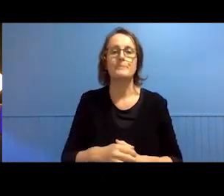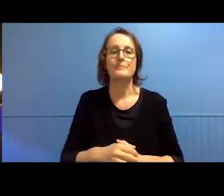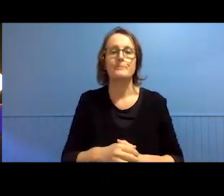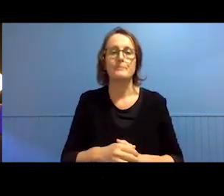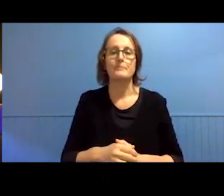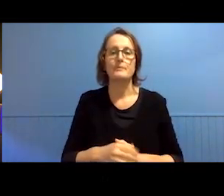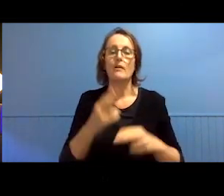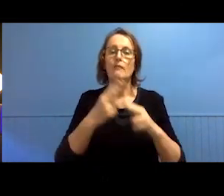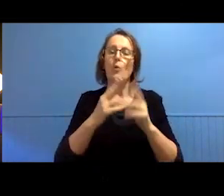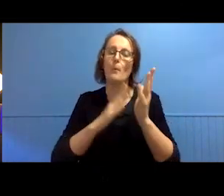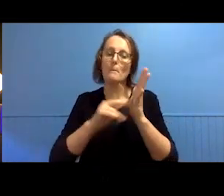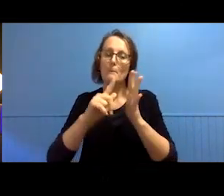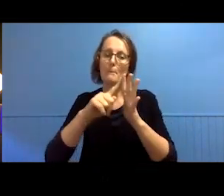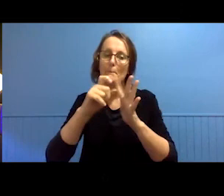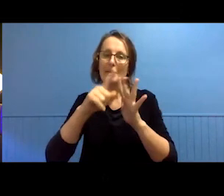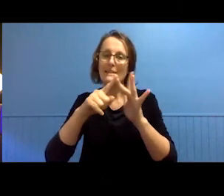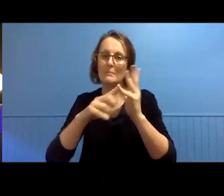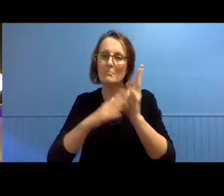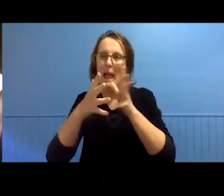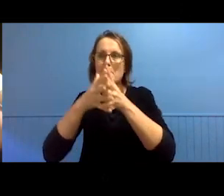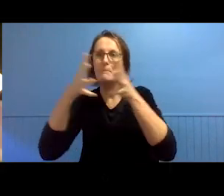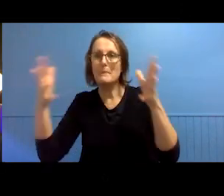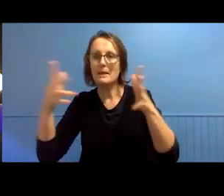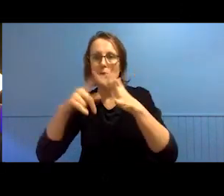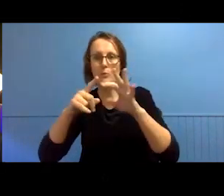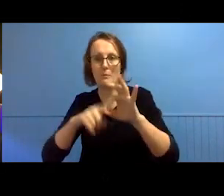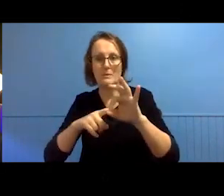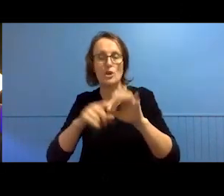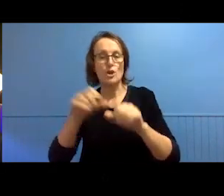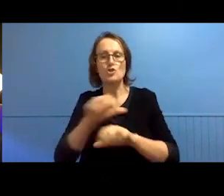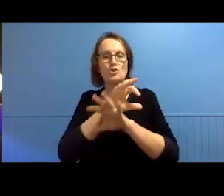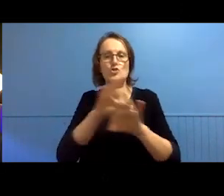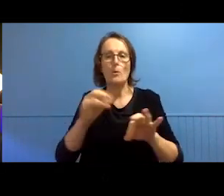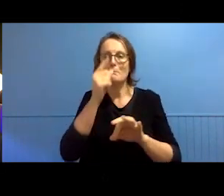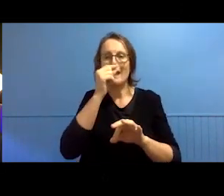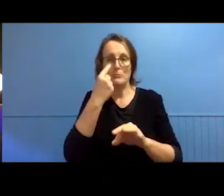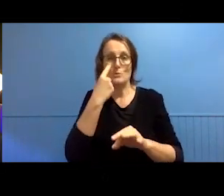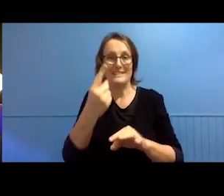set-ups, I'm a believer you shouldn't be able to see the stage or the talent while you're actually streaming if that makes sense